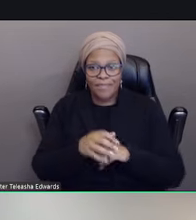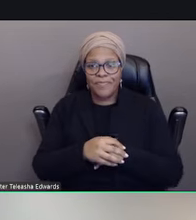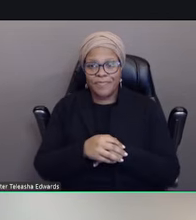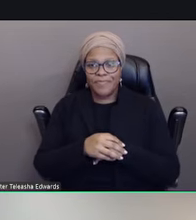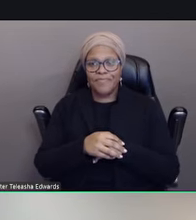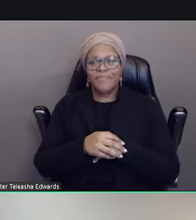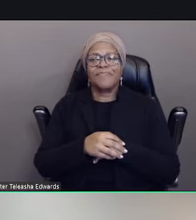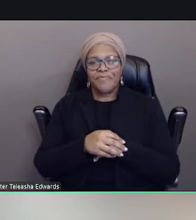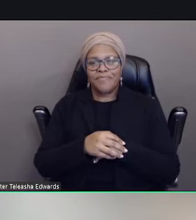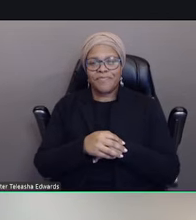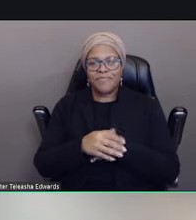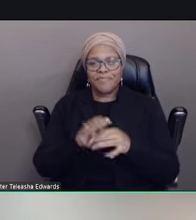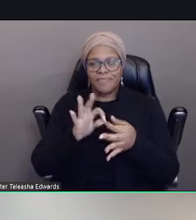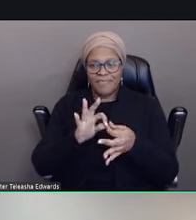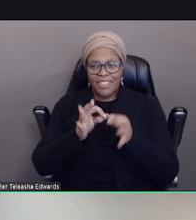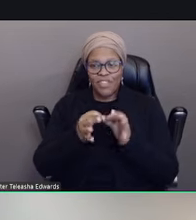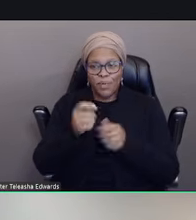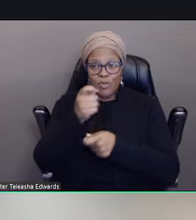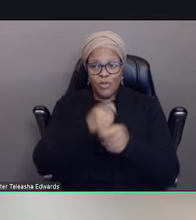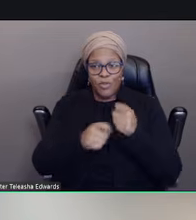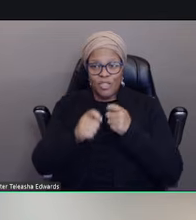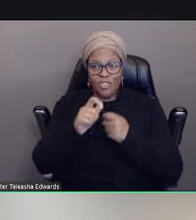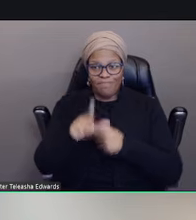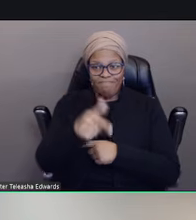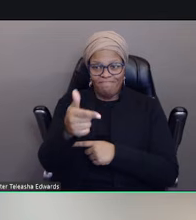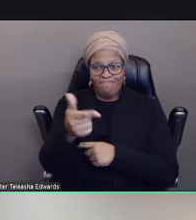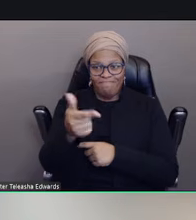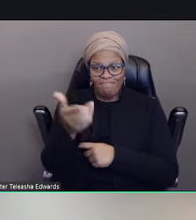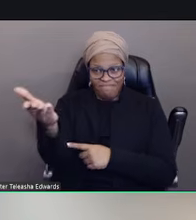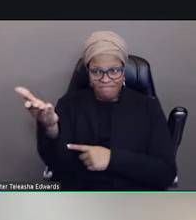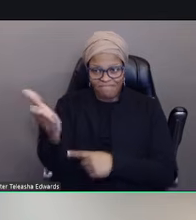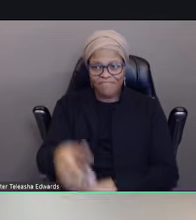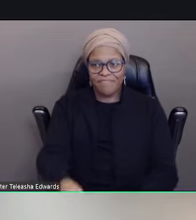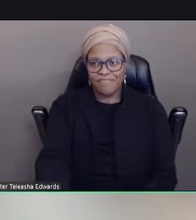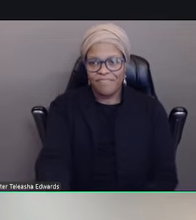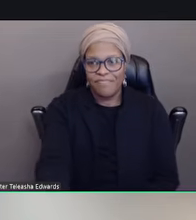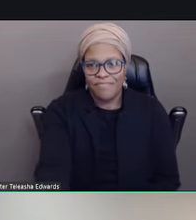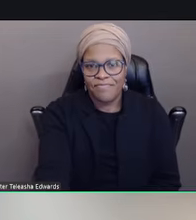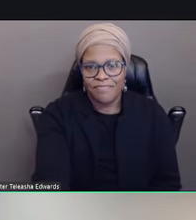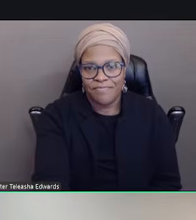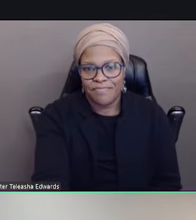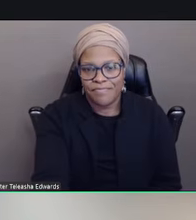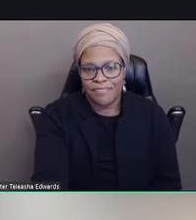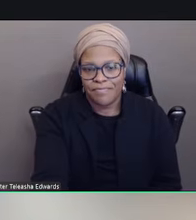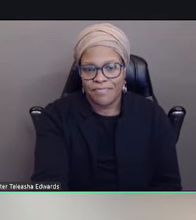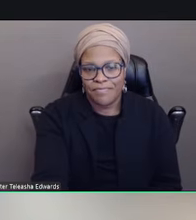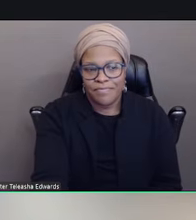Um the roots hub lead will bring together providers and partners to work together to